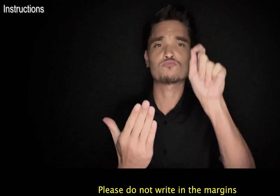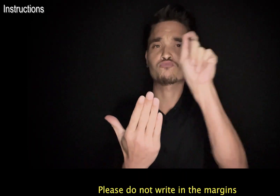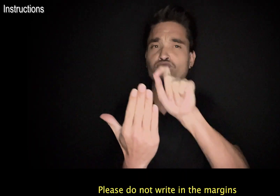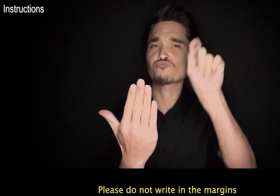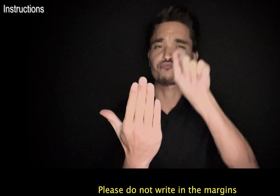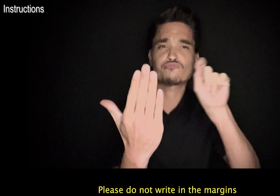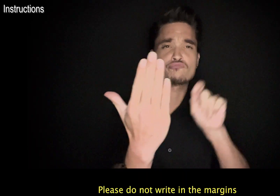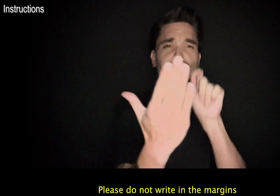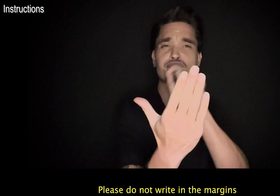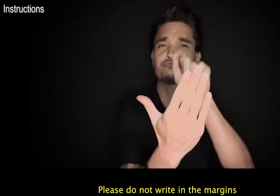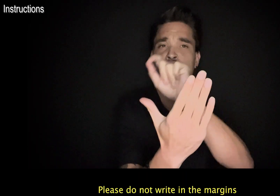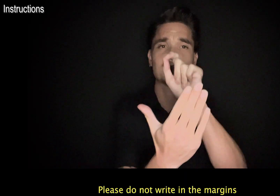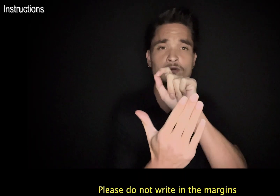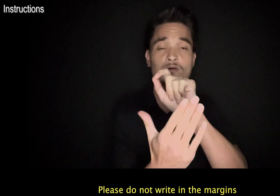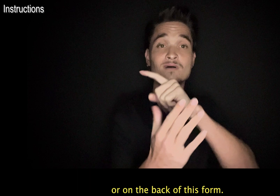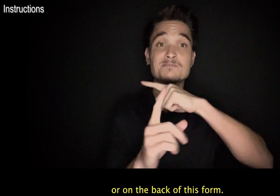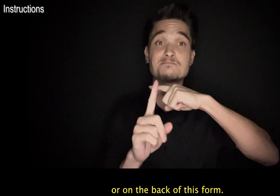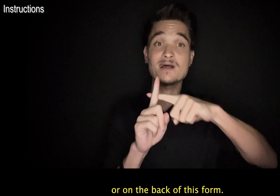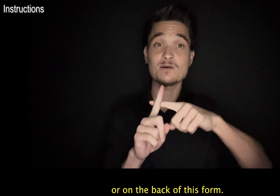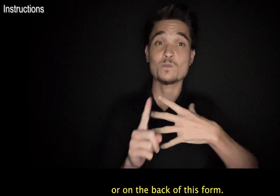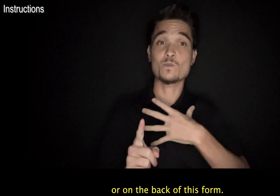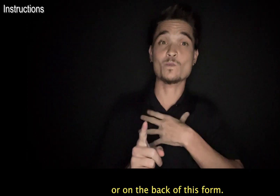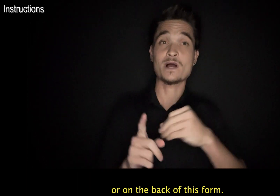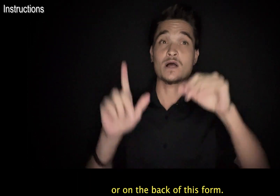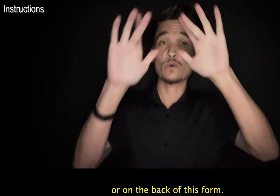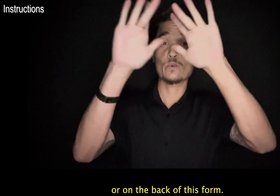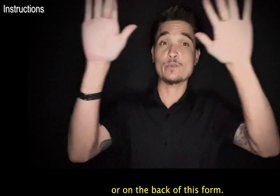Please do not write in the margins or on the back of this form.